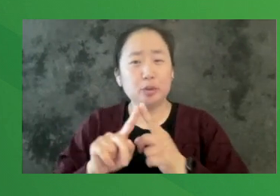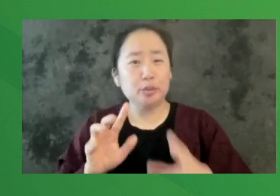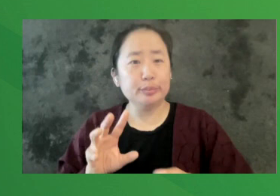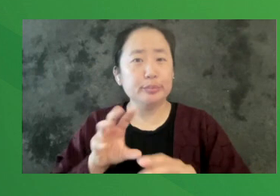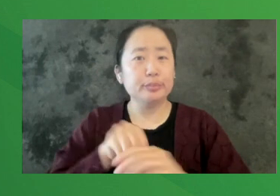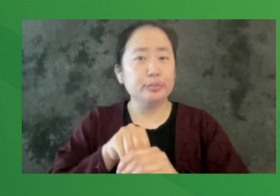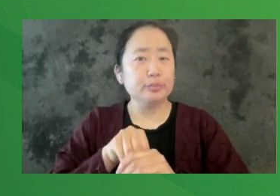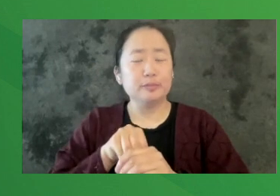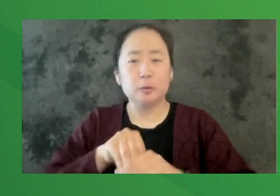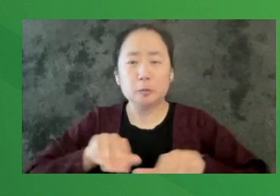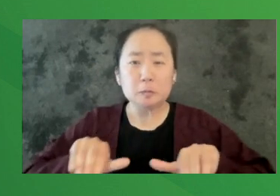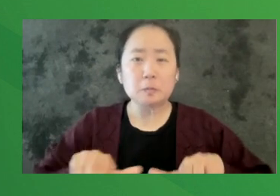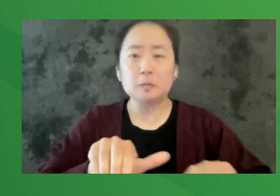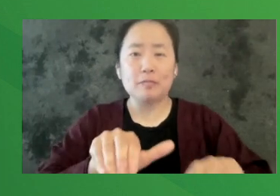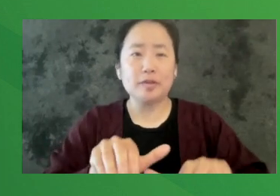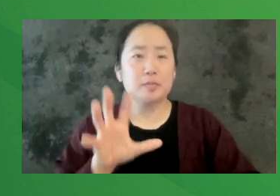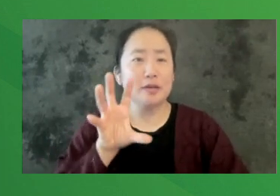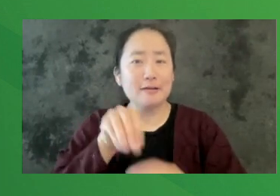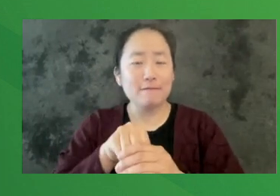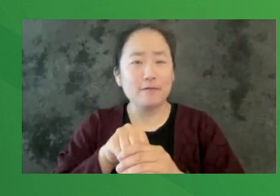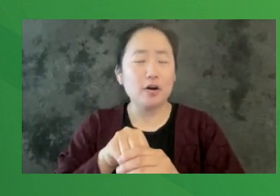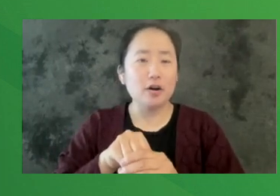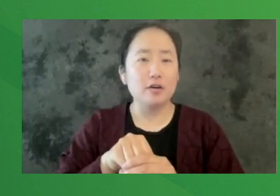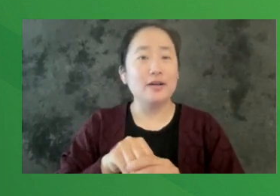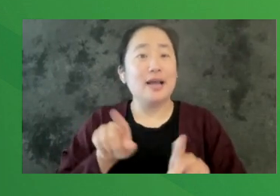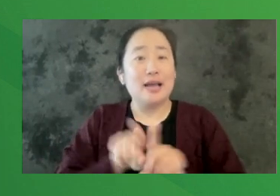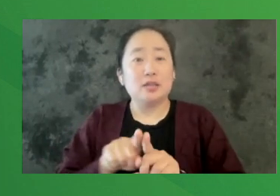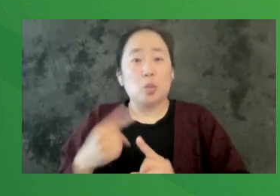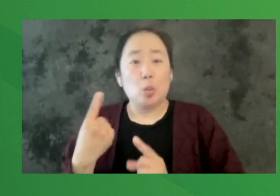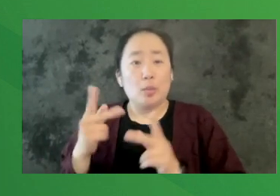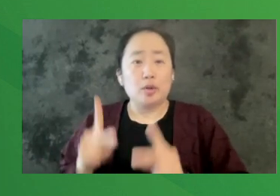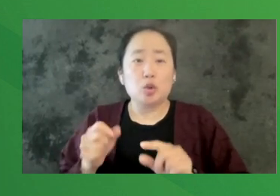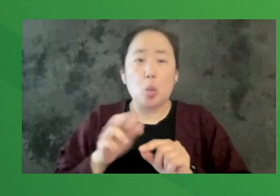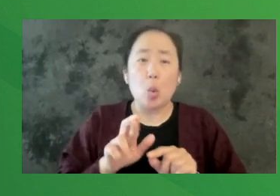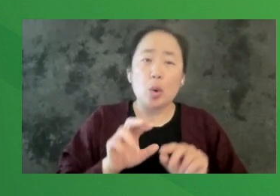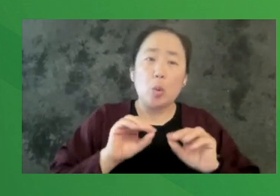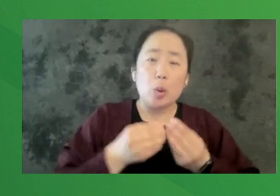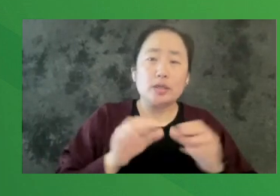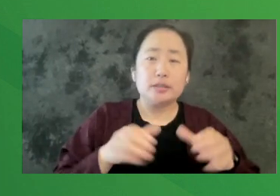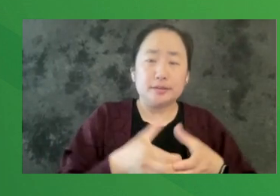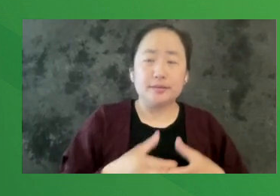either individually or collectively. We work across sectors and audiences with